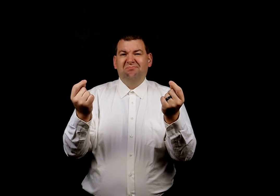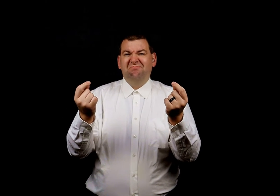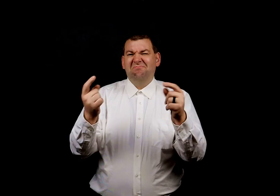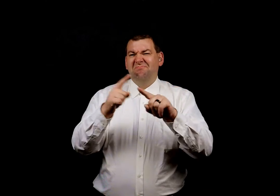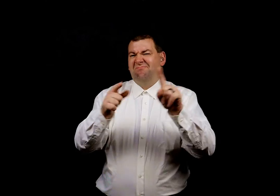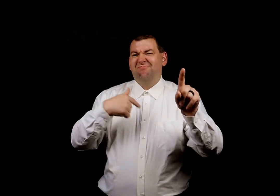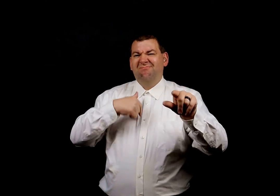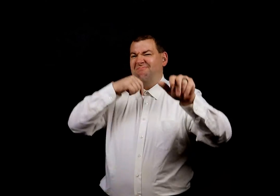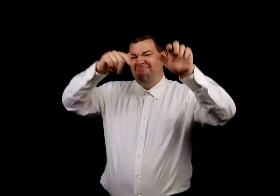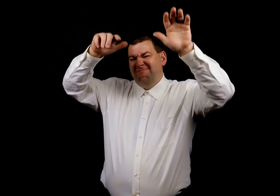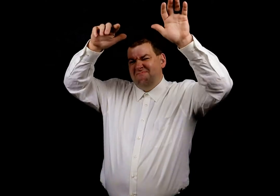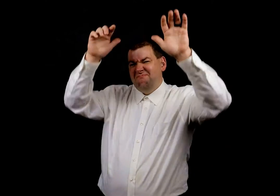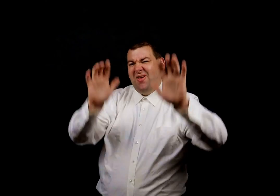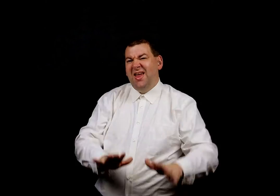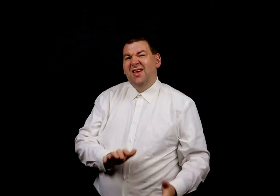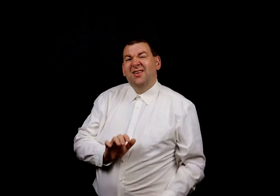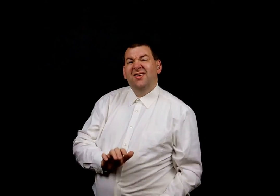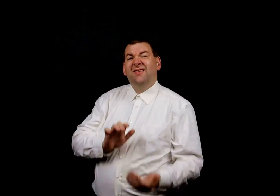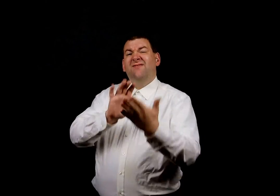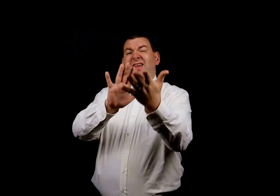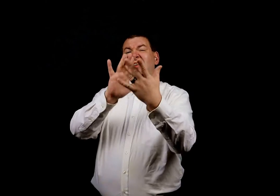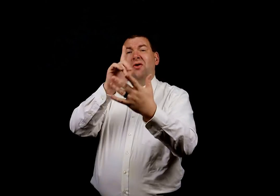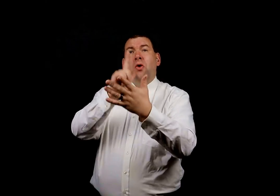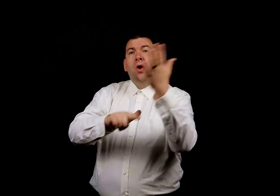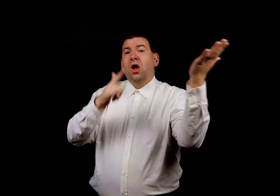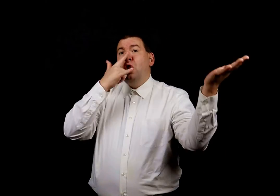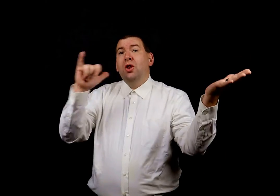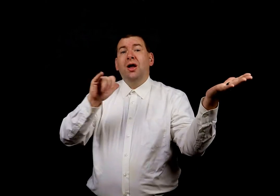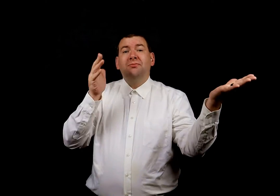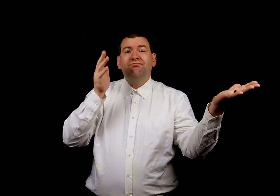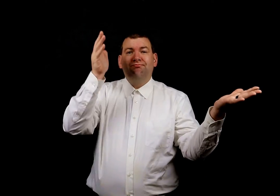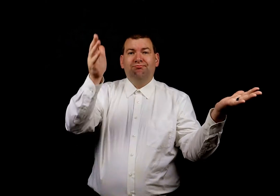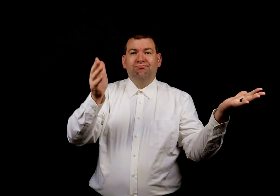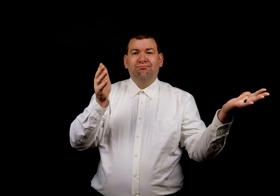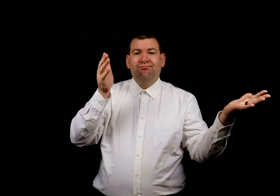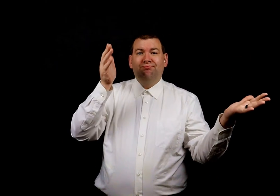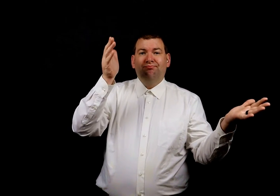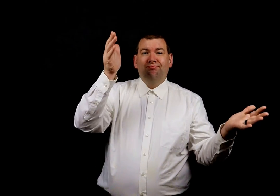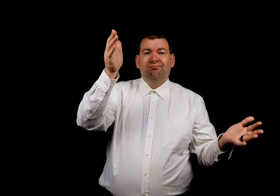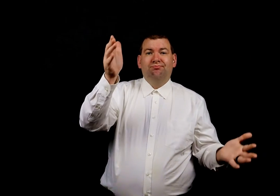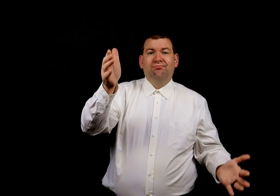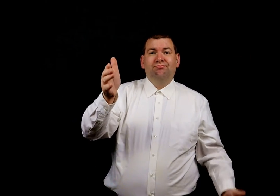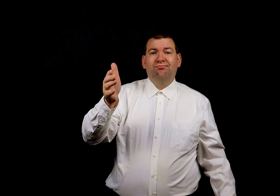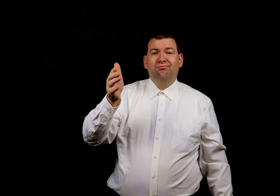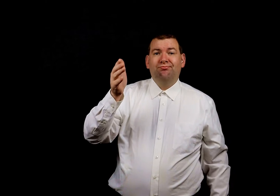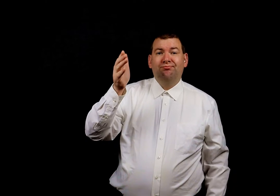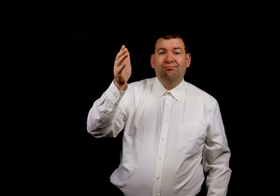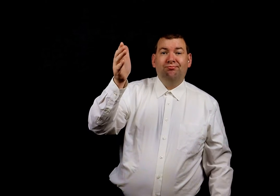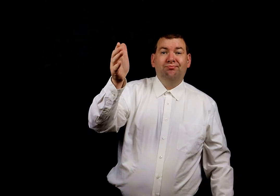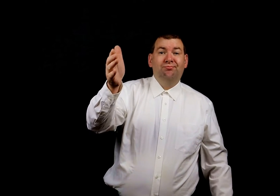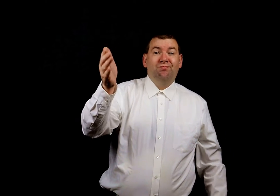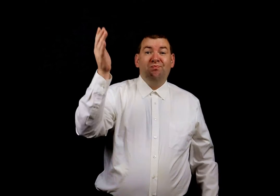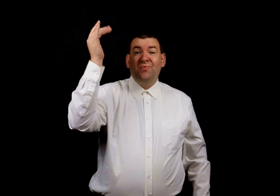But I'm not afraid to face what is uncertain